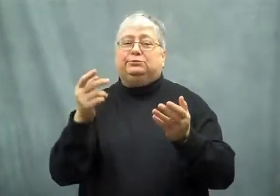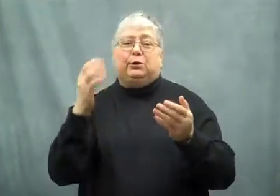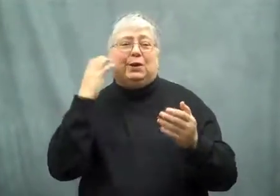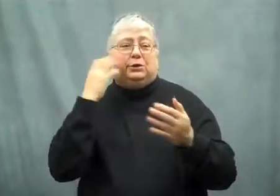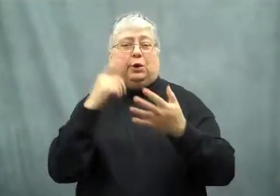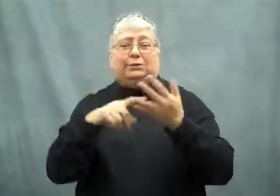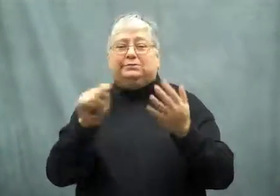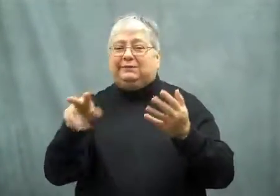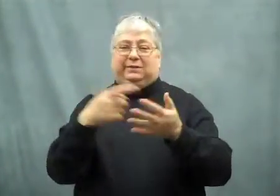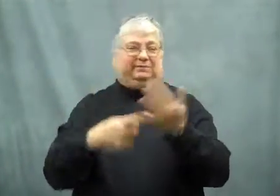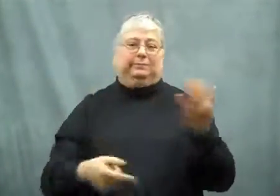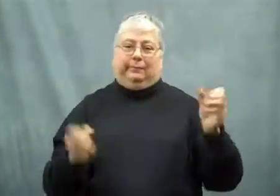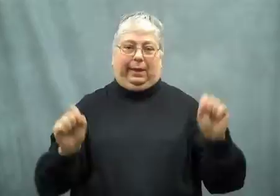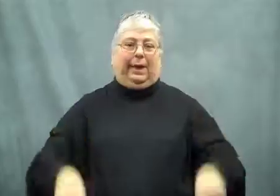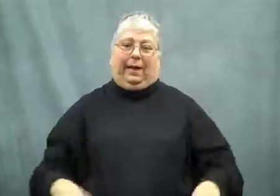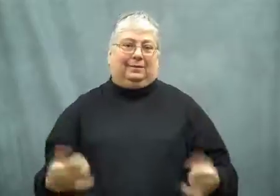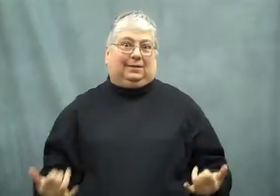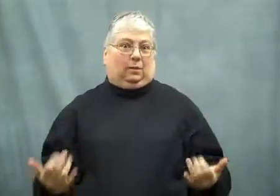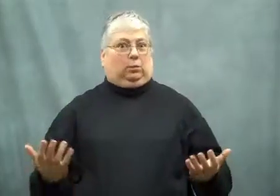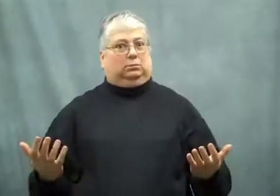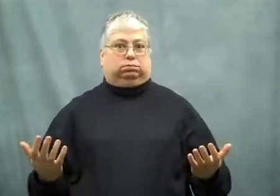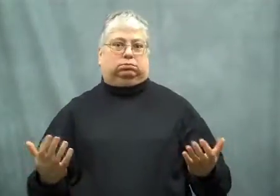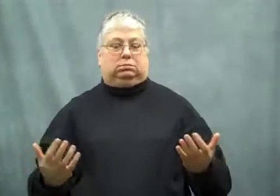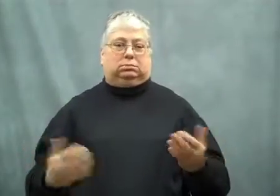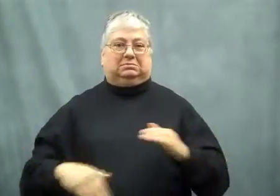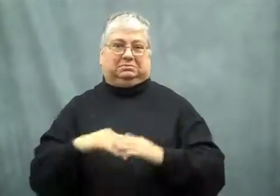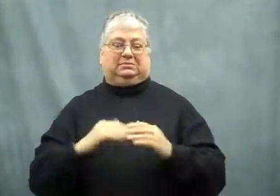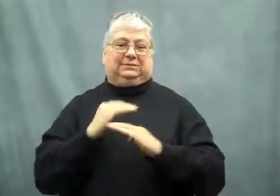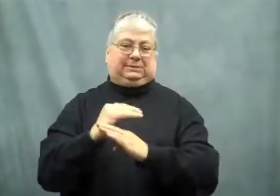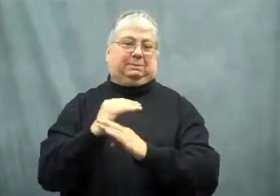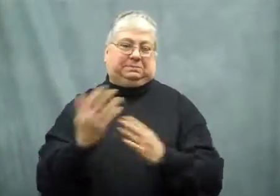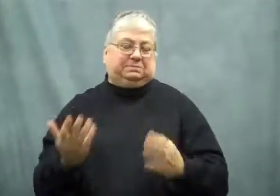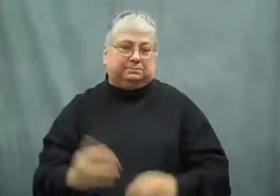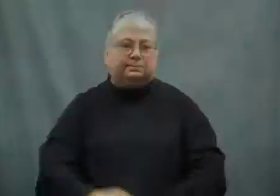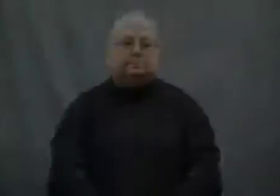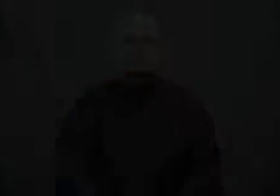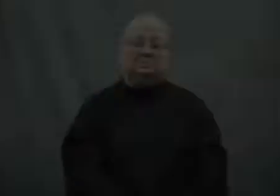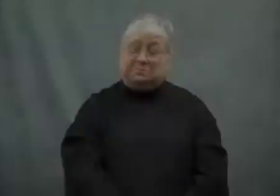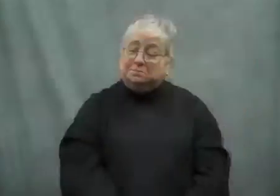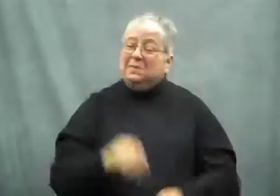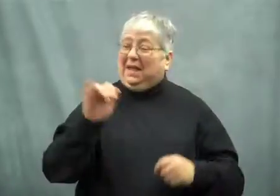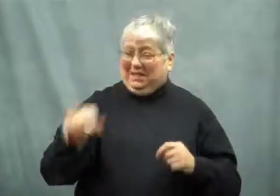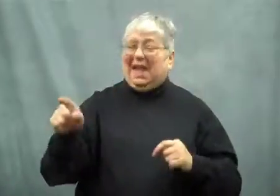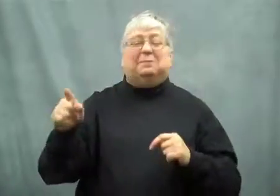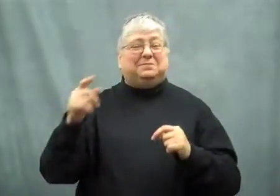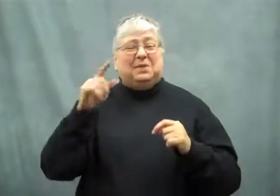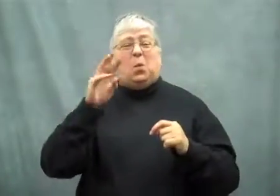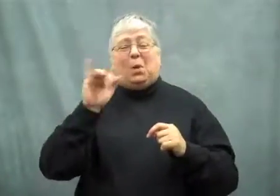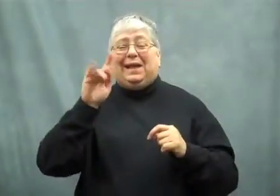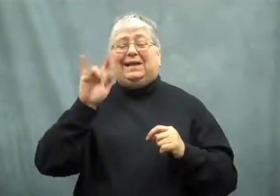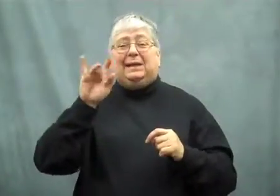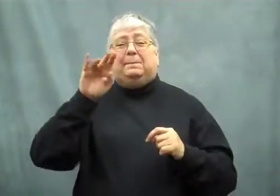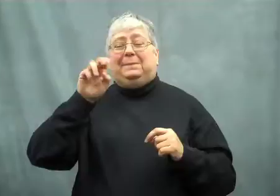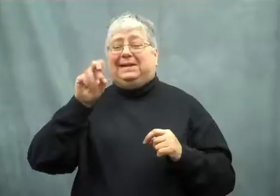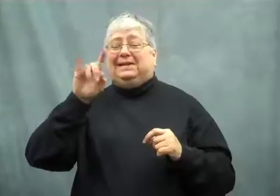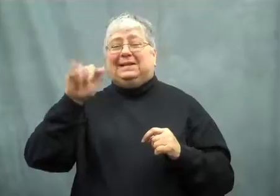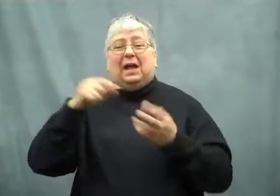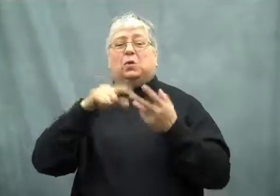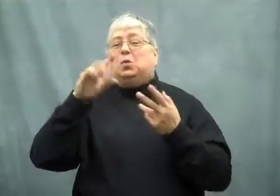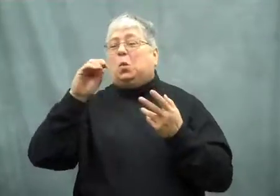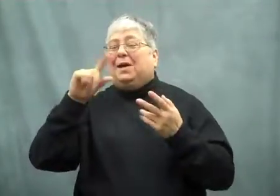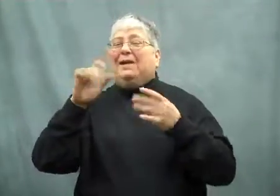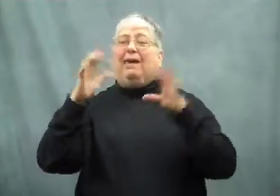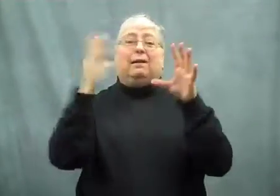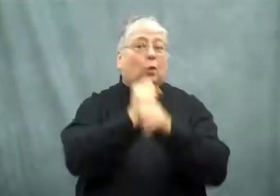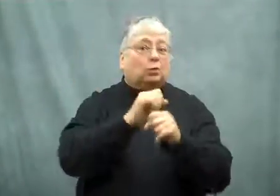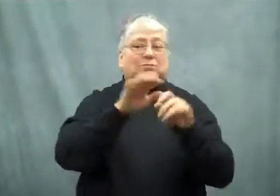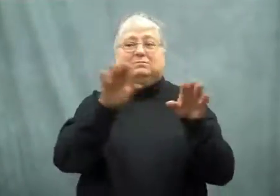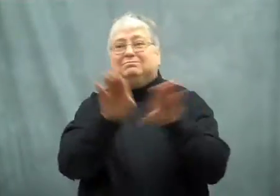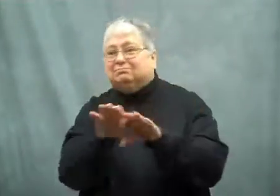on the radio and TV, and so on. That freedom could be at risk.